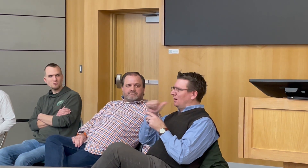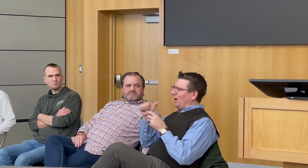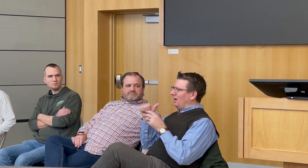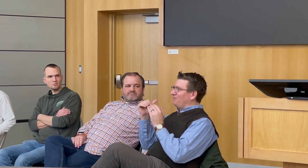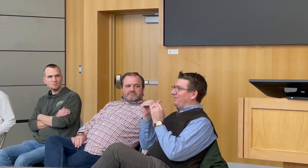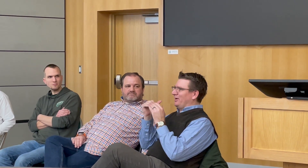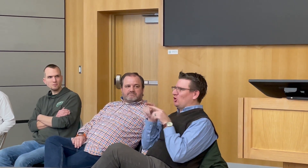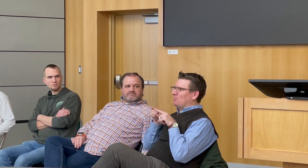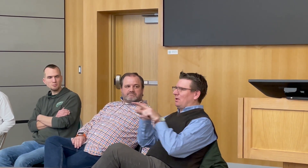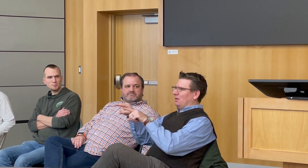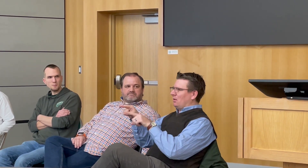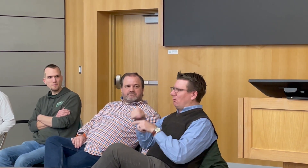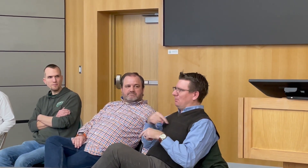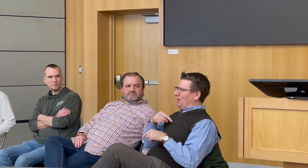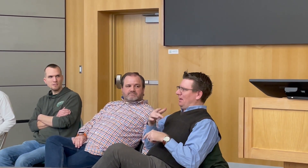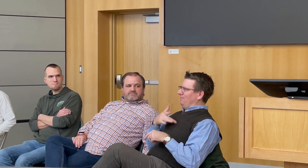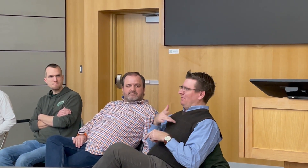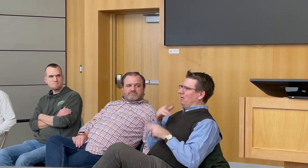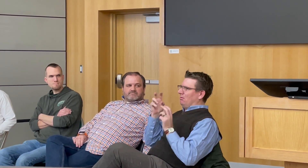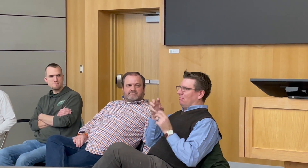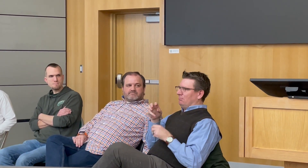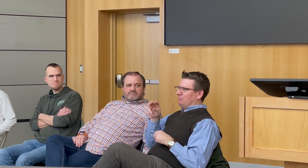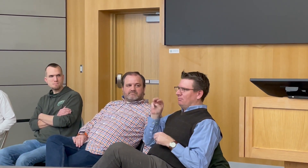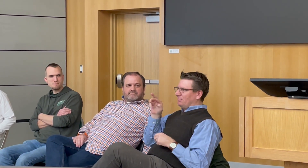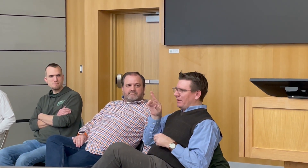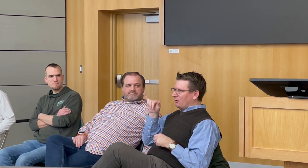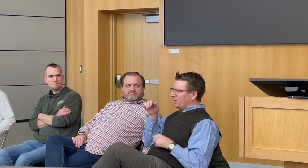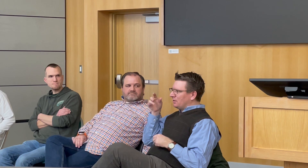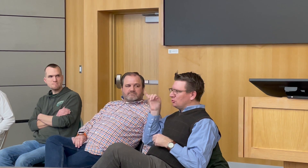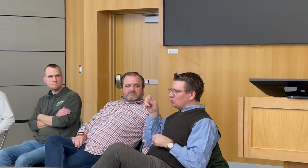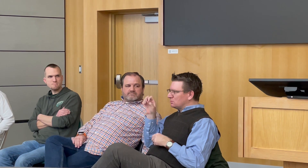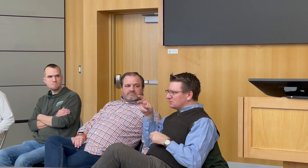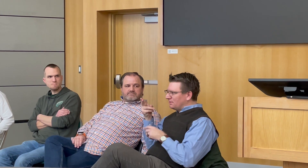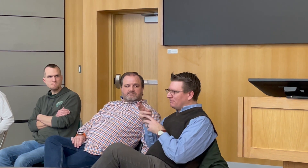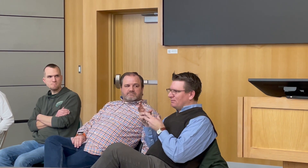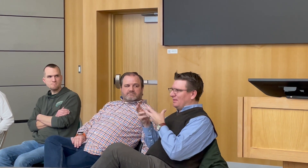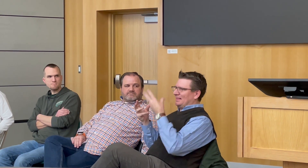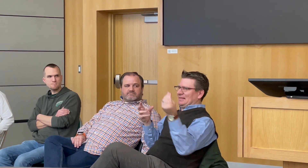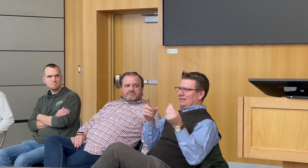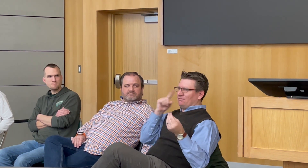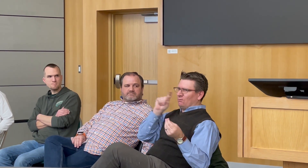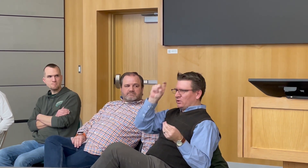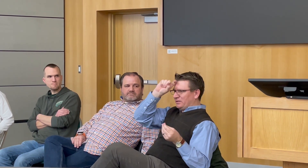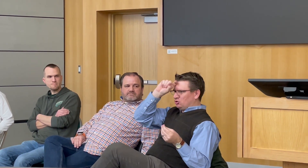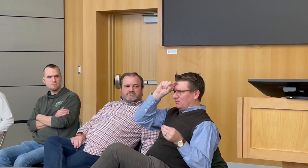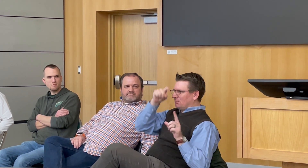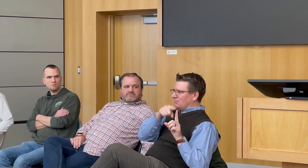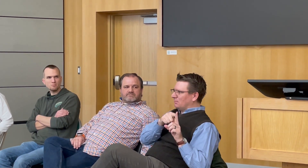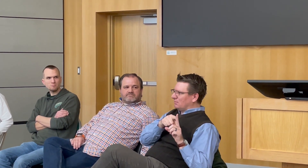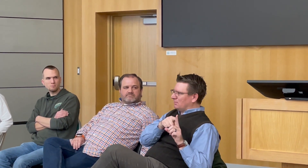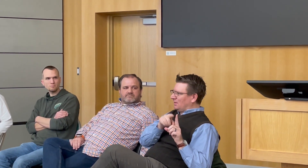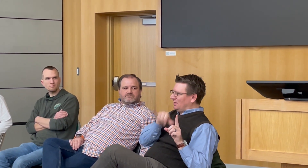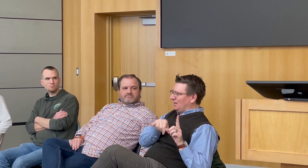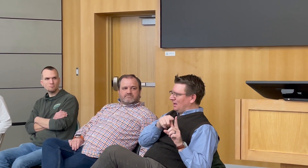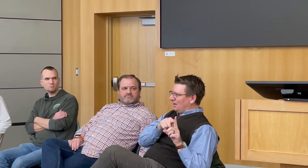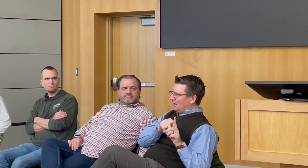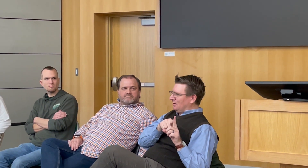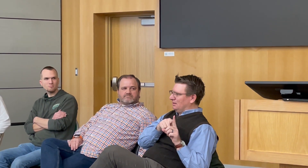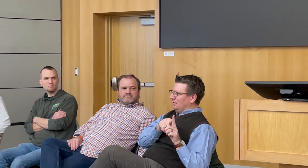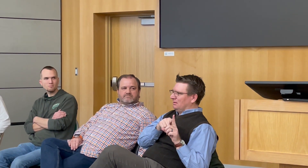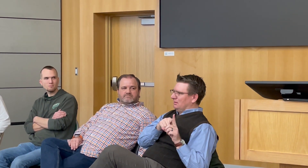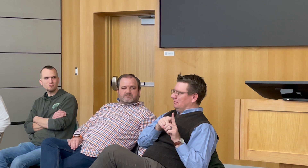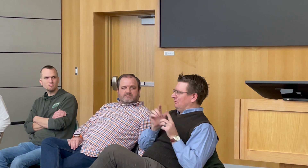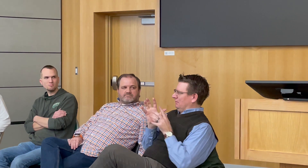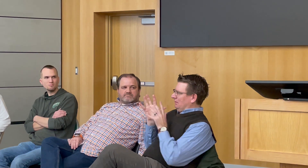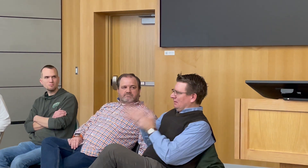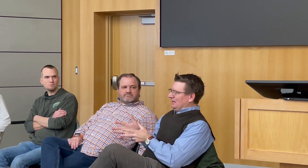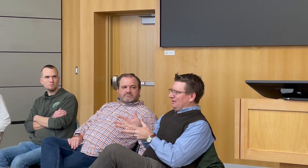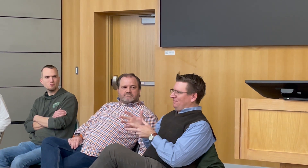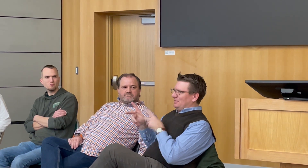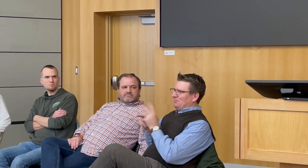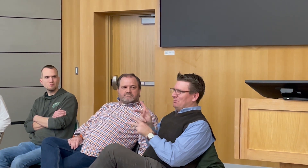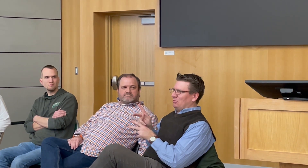myself that might be an unfair parallel you know if I talk about Mary and Joseph leaving for Egypt